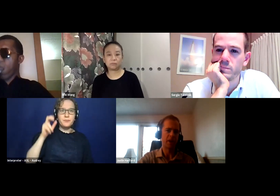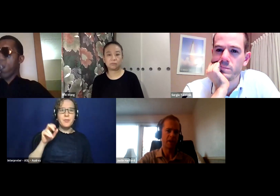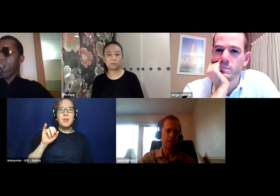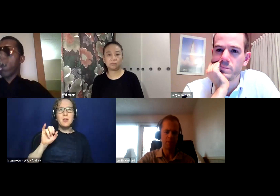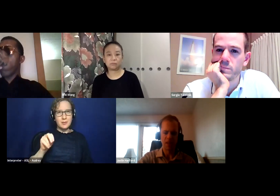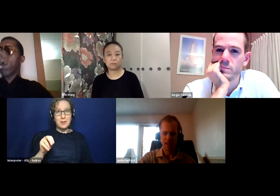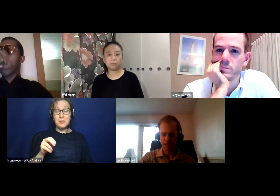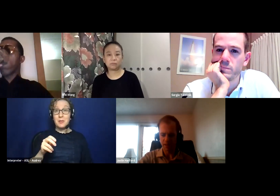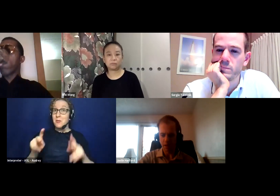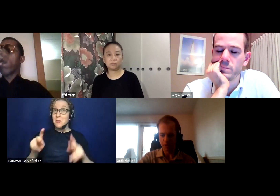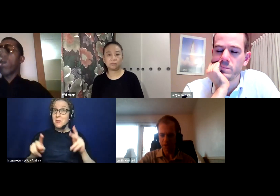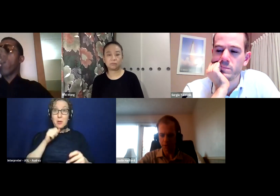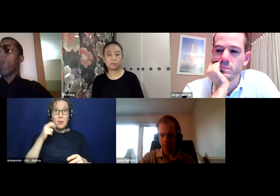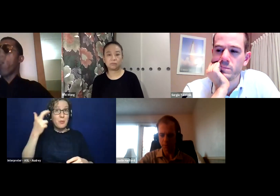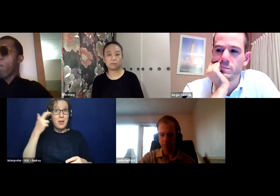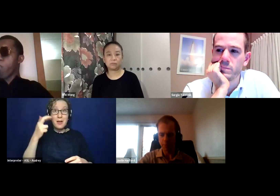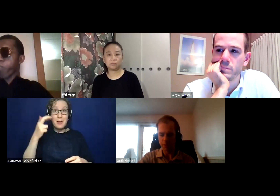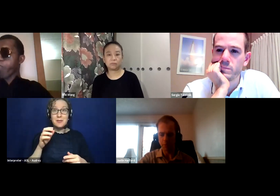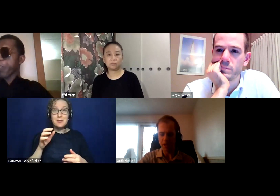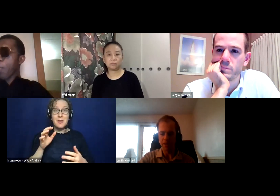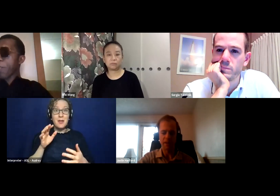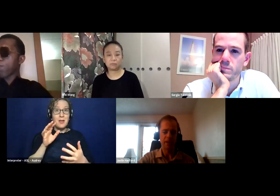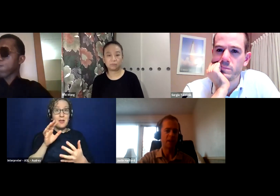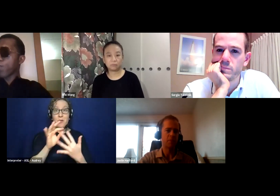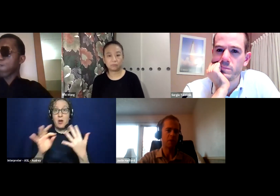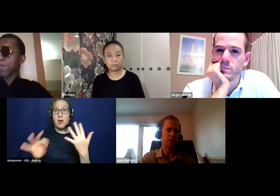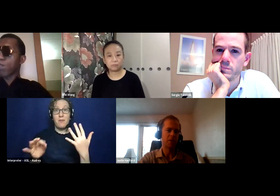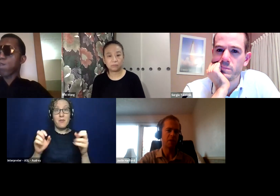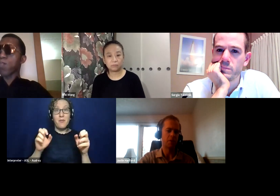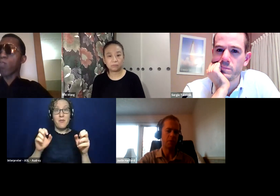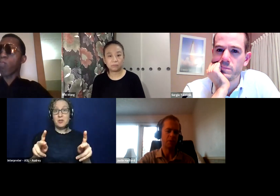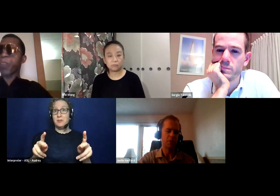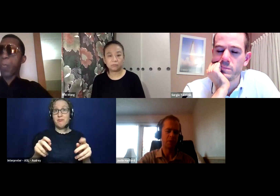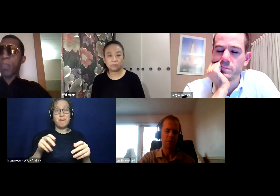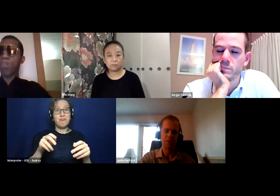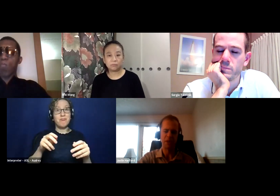realize the variety of options there are for blind people to read textbook and other materials in